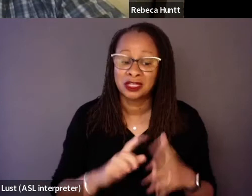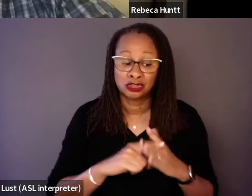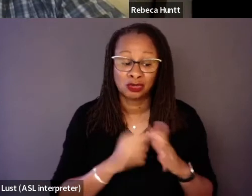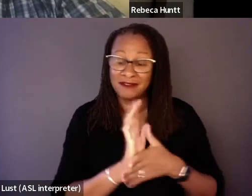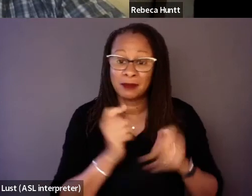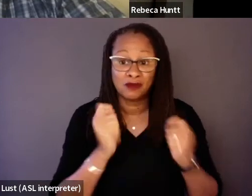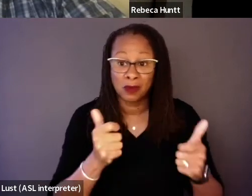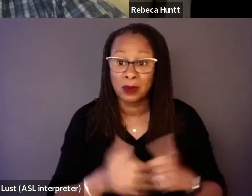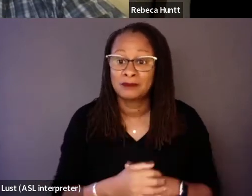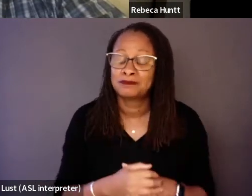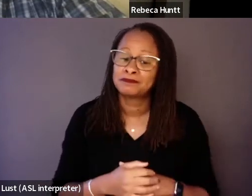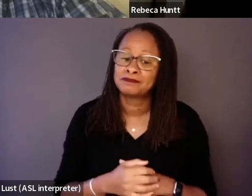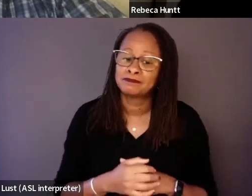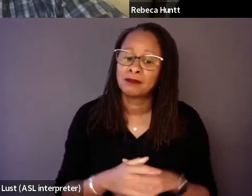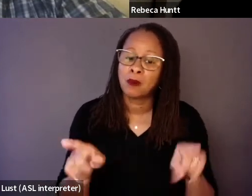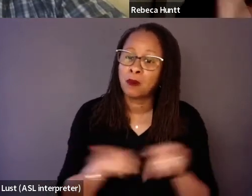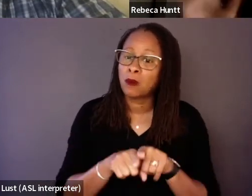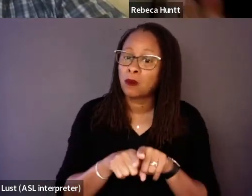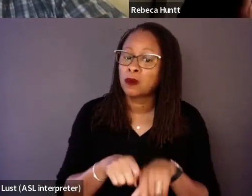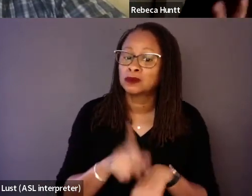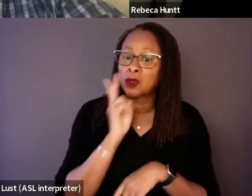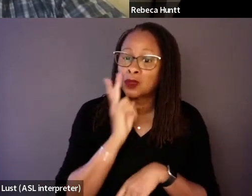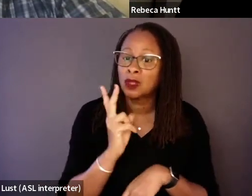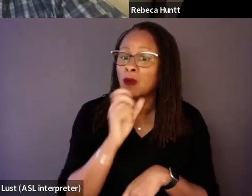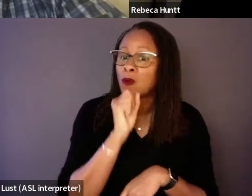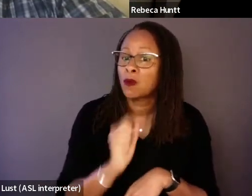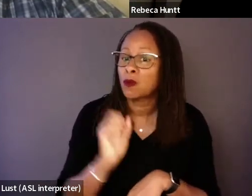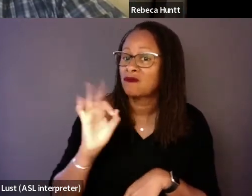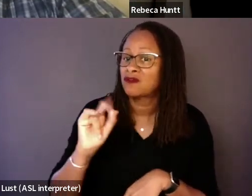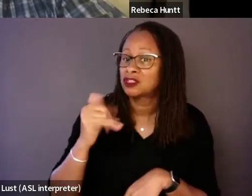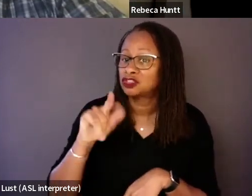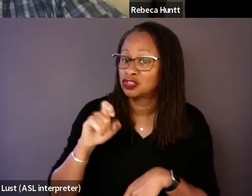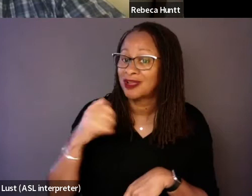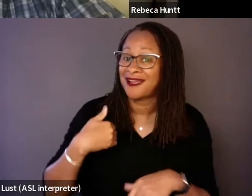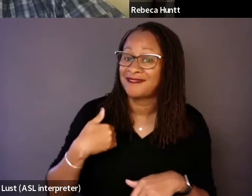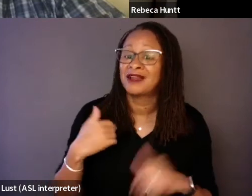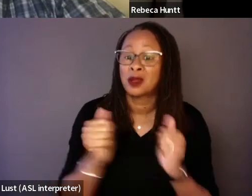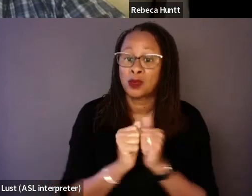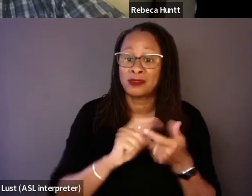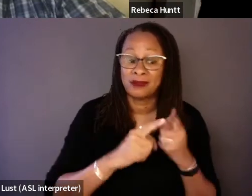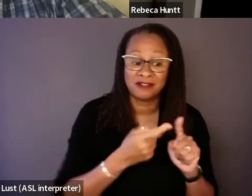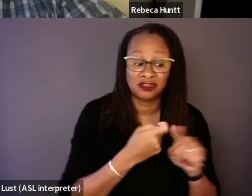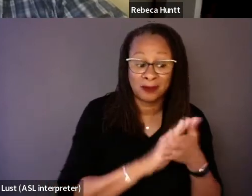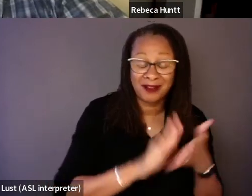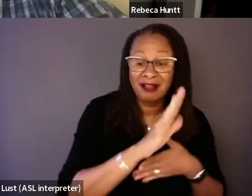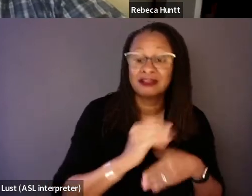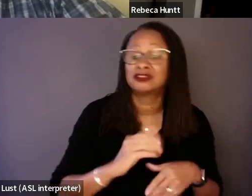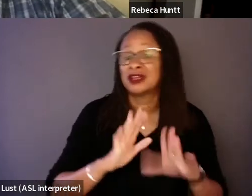And also, you know, looking at older footage that I had with my friends in college and my family and